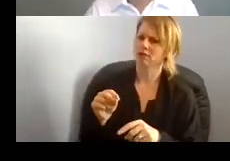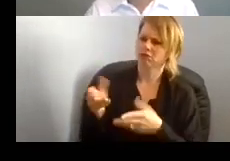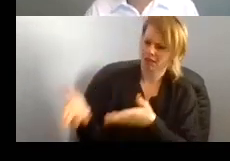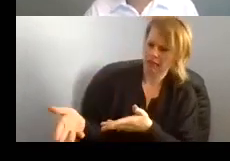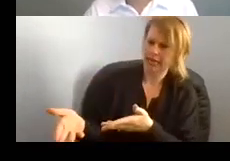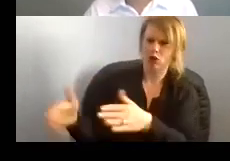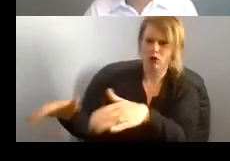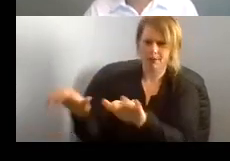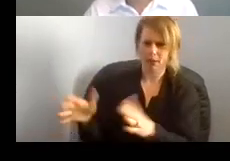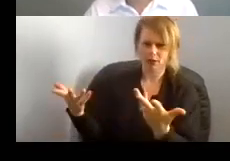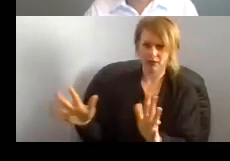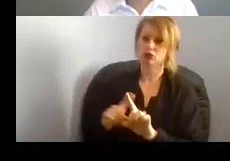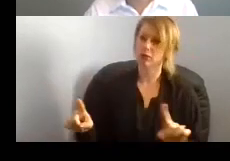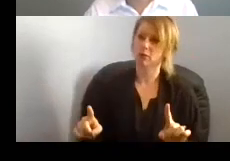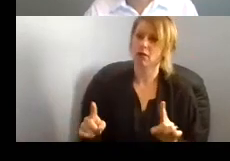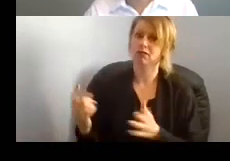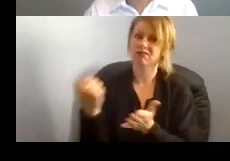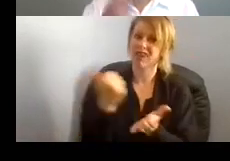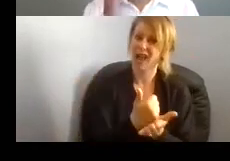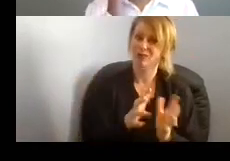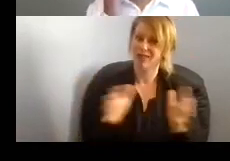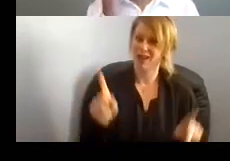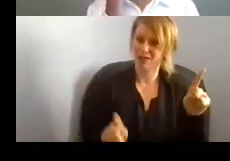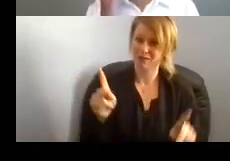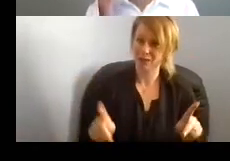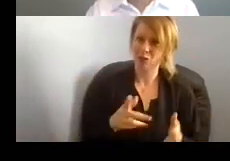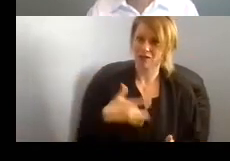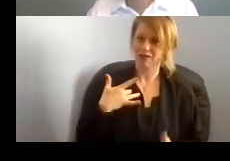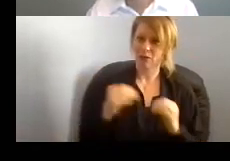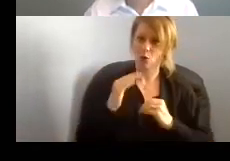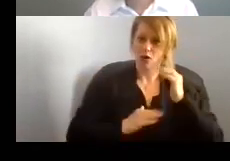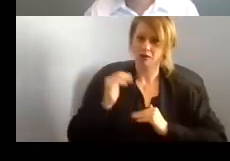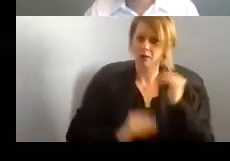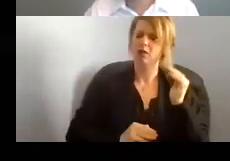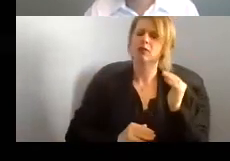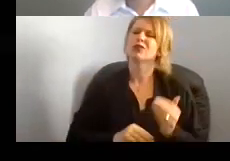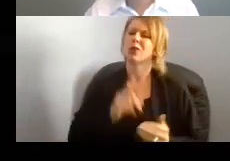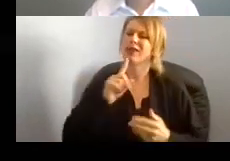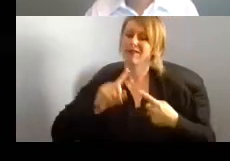But that brings a lot of people solace and comfort. So I think I would ask why they want to visit and what they